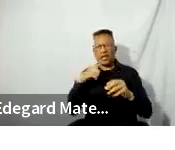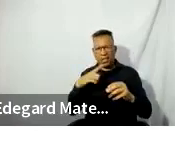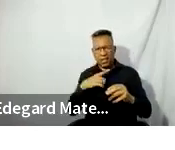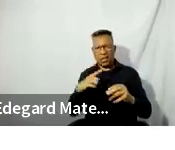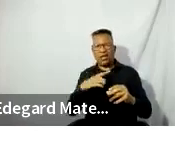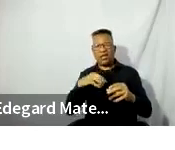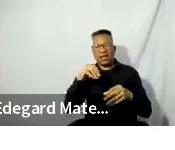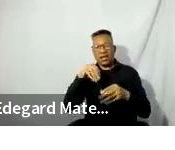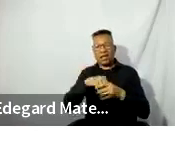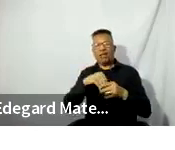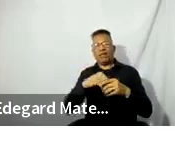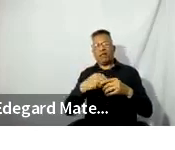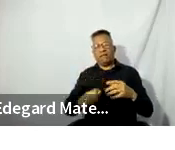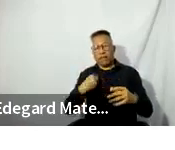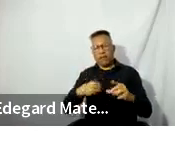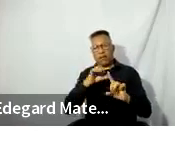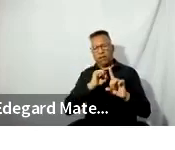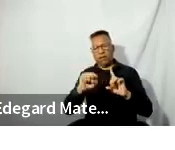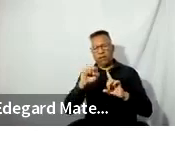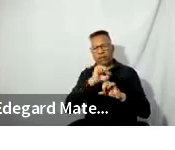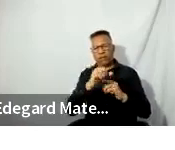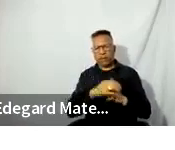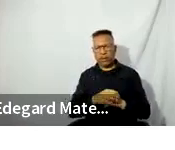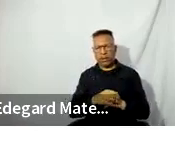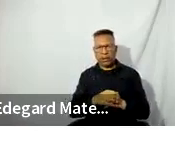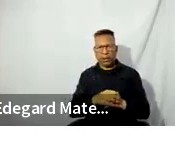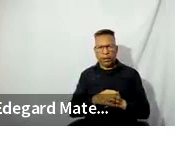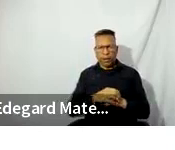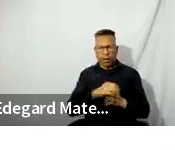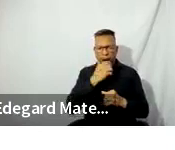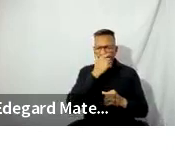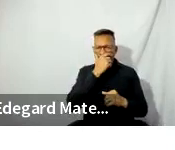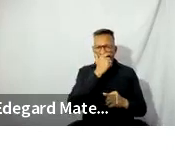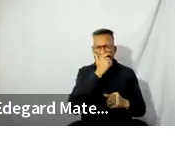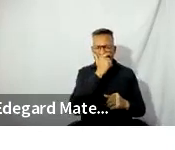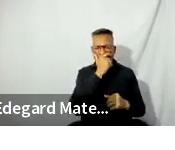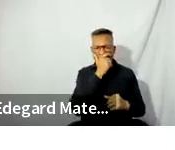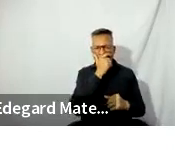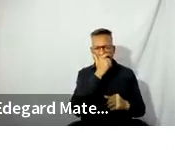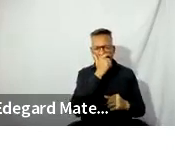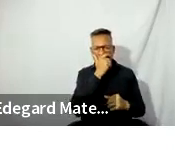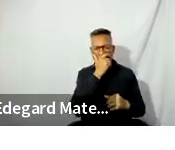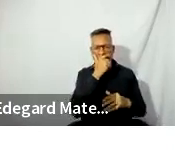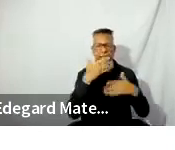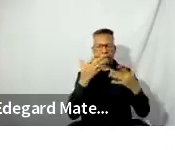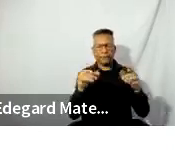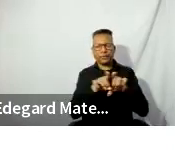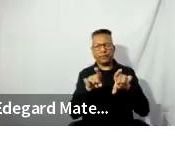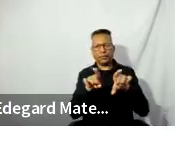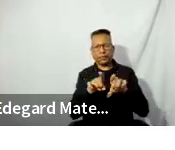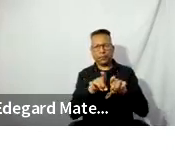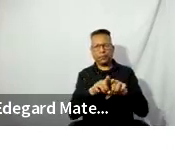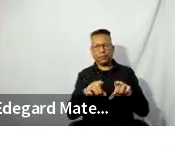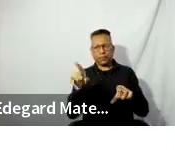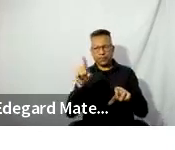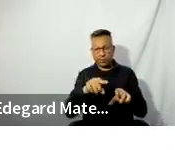l going In the social going further, he says, we might say that all higher functions were formed d, not in biology. not in